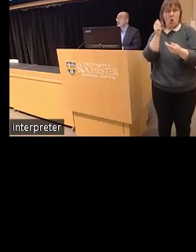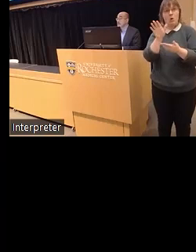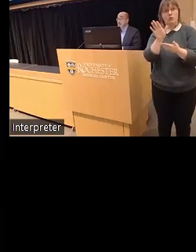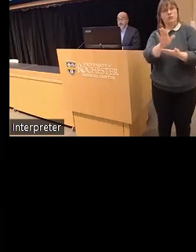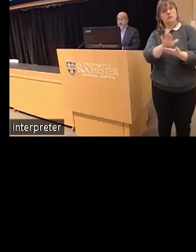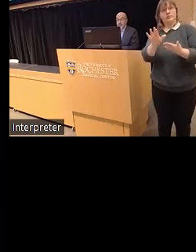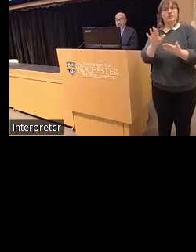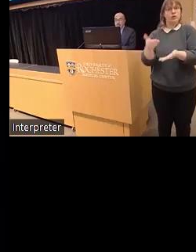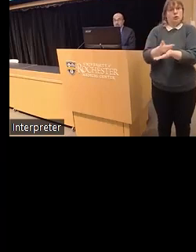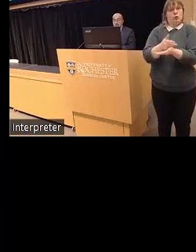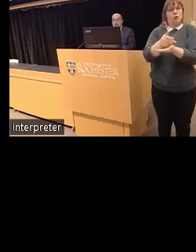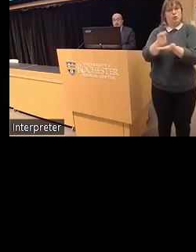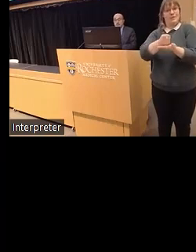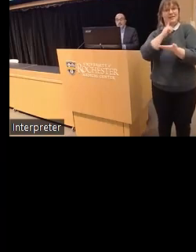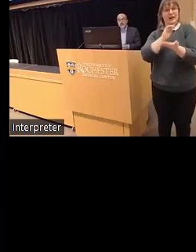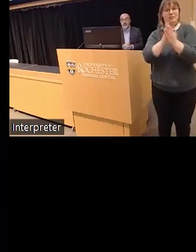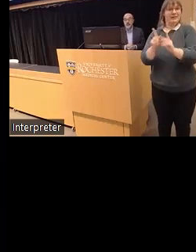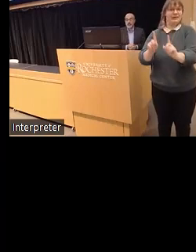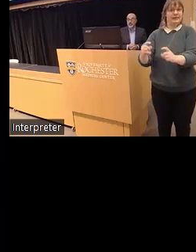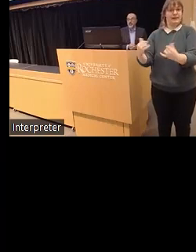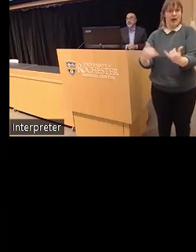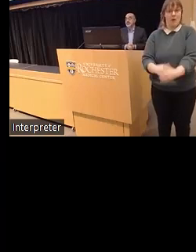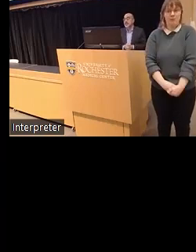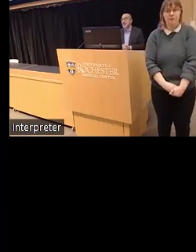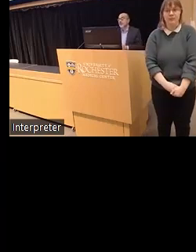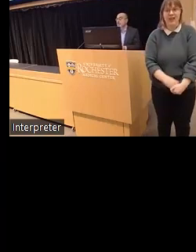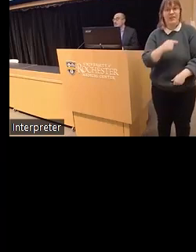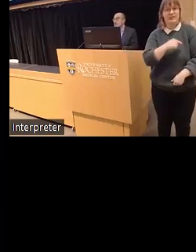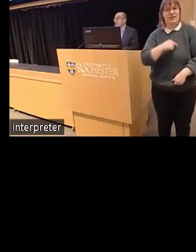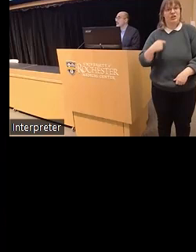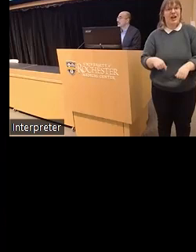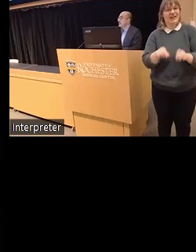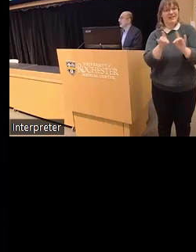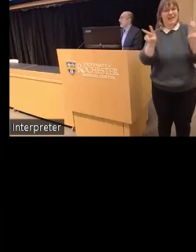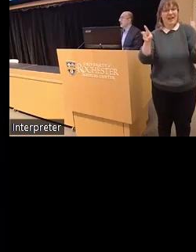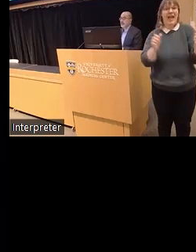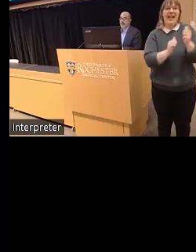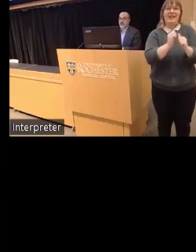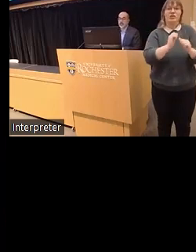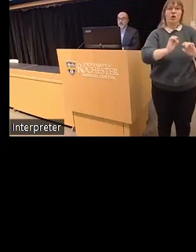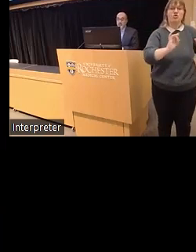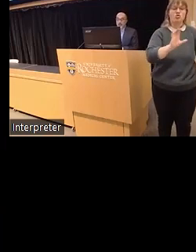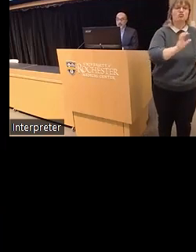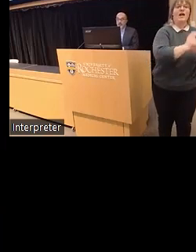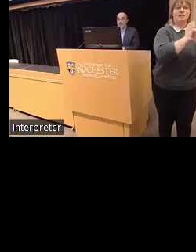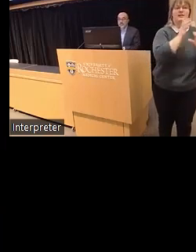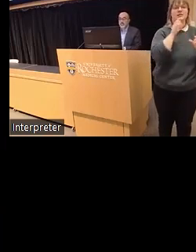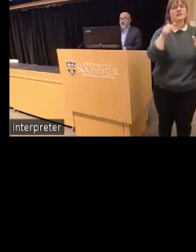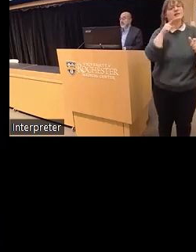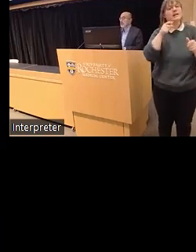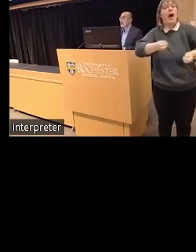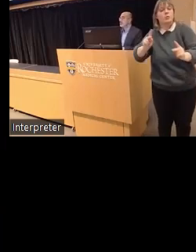tested so um there's a Chinese saying every crisis is an opportunity and um because the characters in